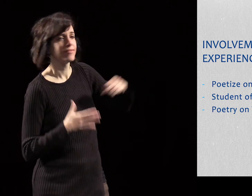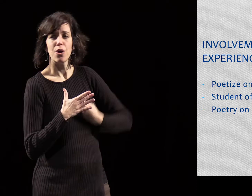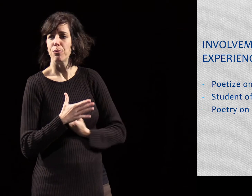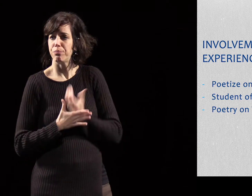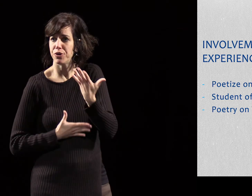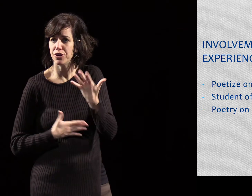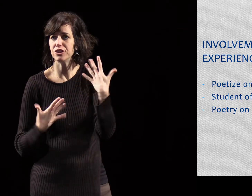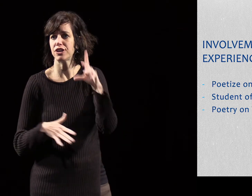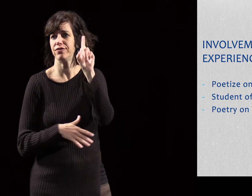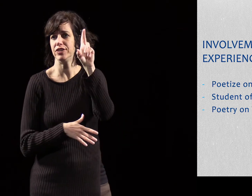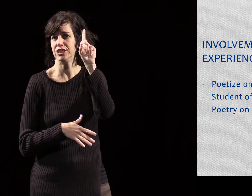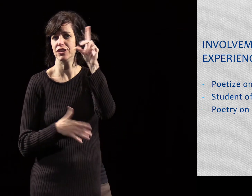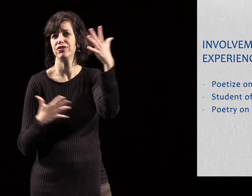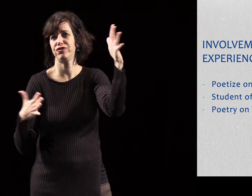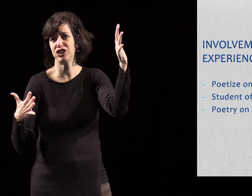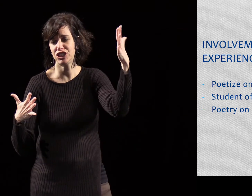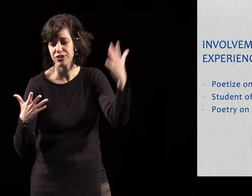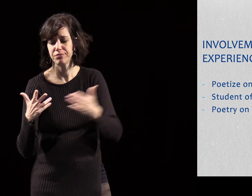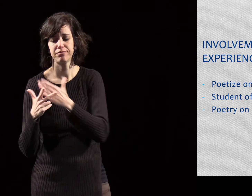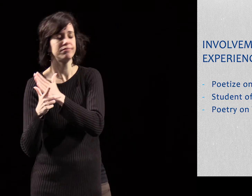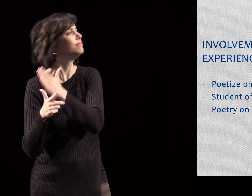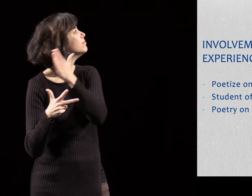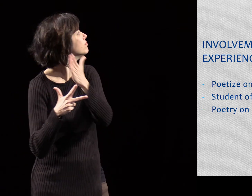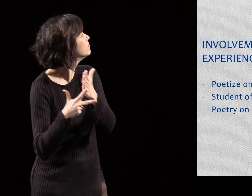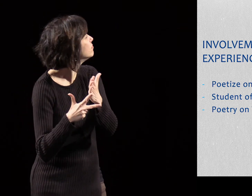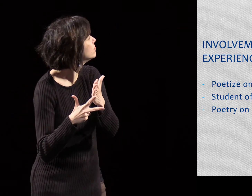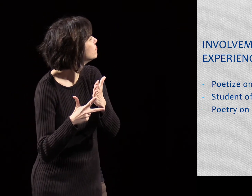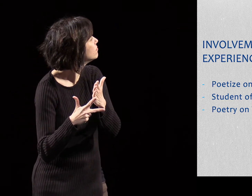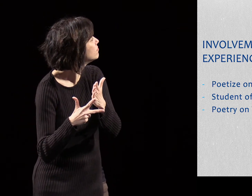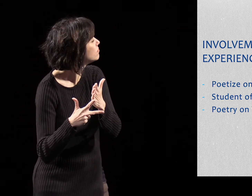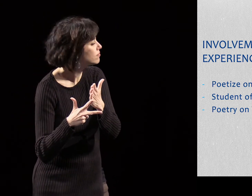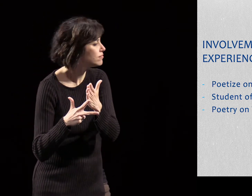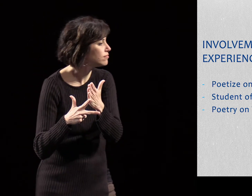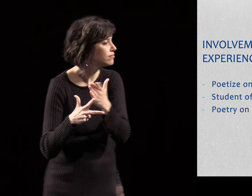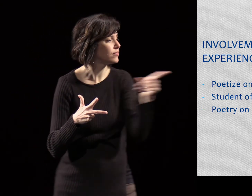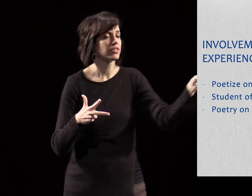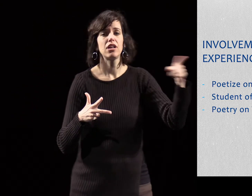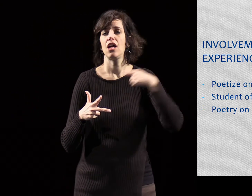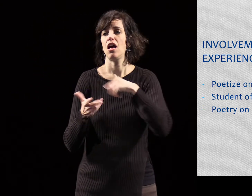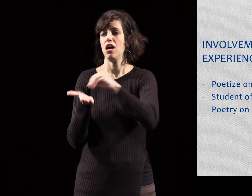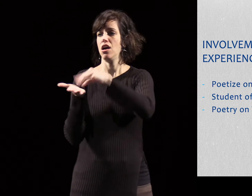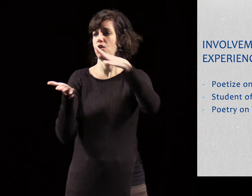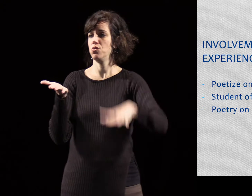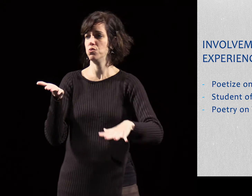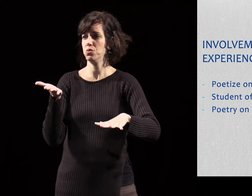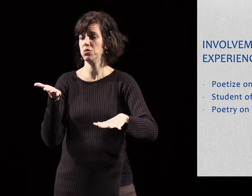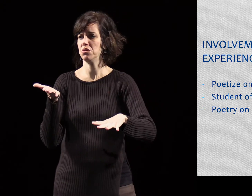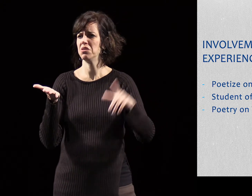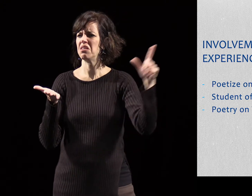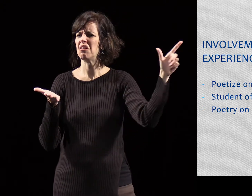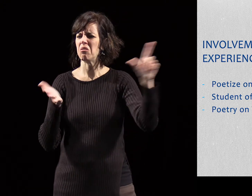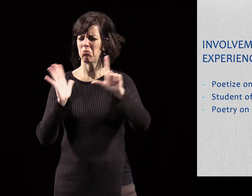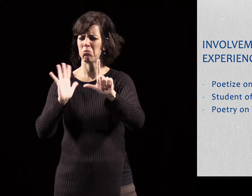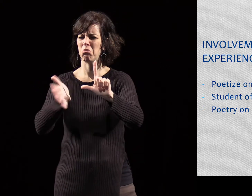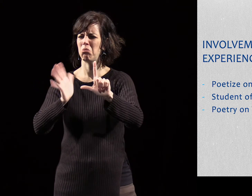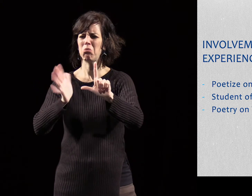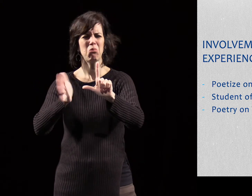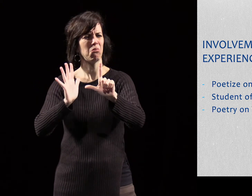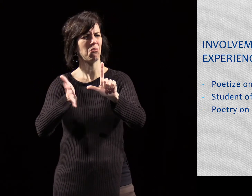First, we already discussed poetry on DVDs. The next bullet, I was a student of Letras.